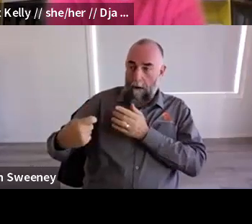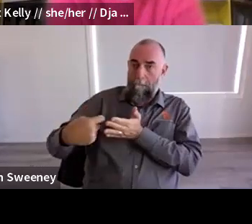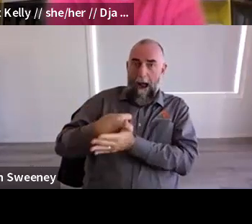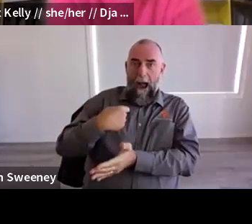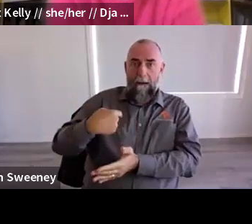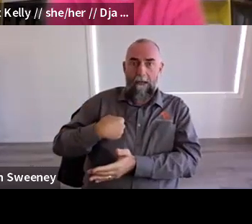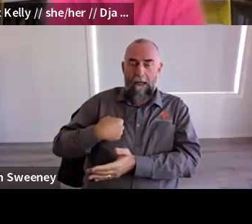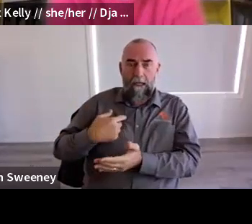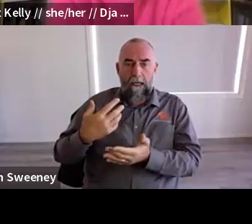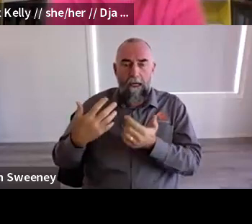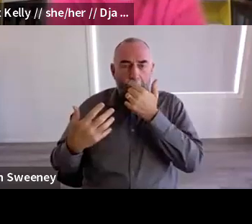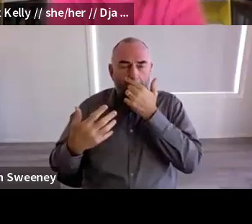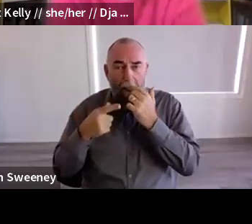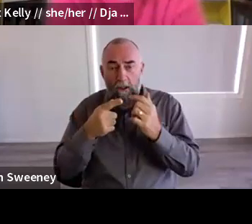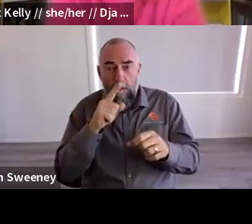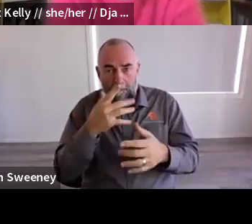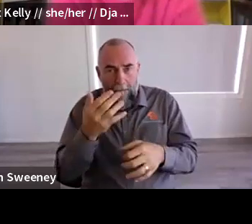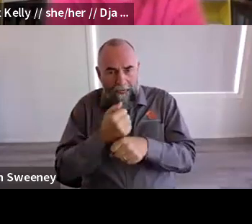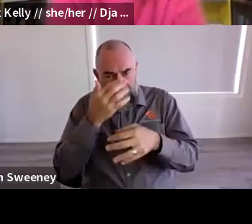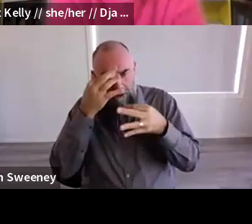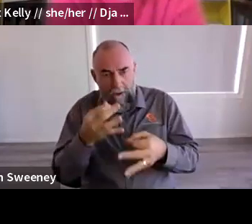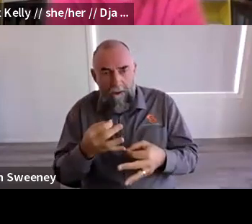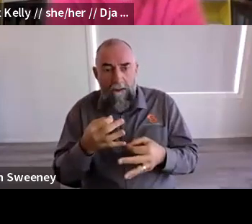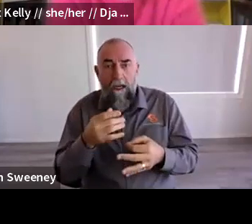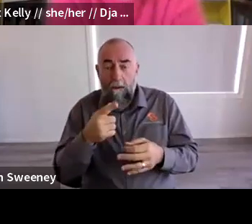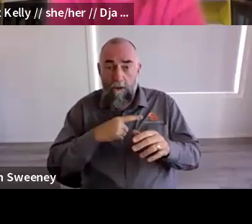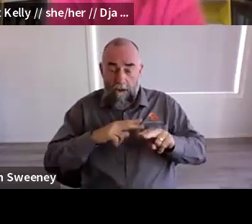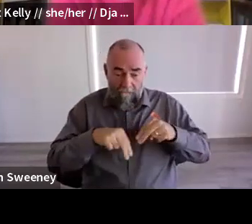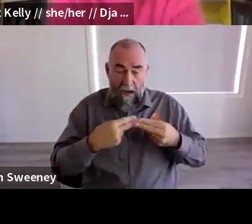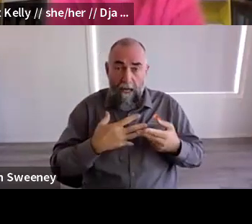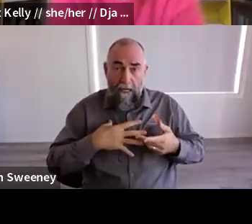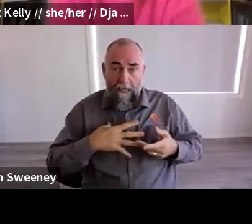siege. It's hard to produce art when you - when you can't make decisions